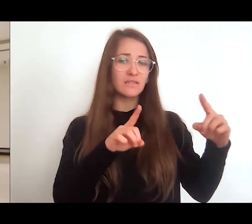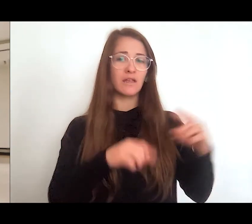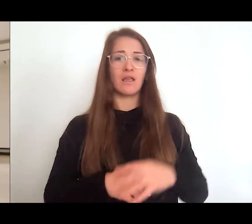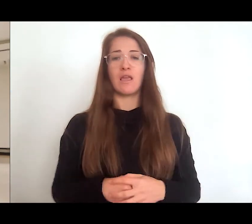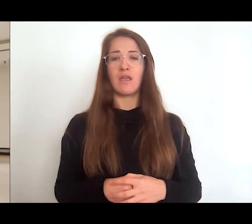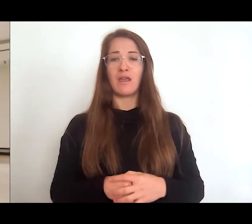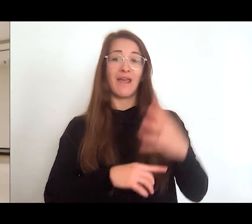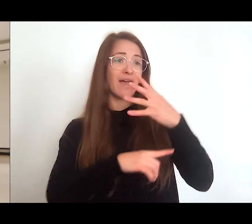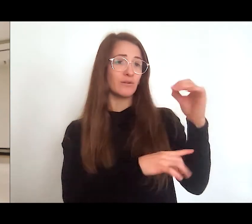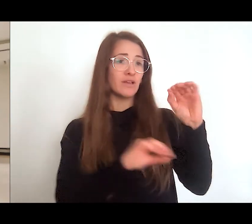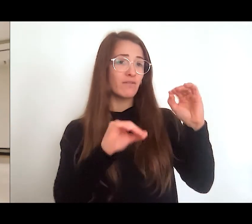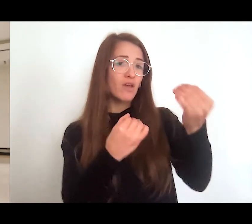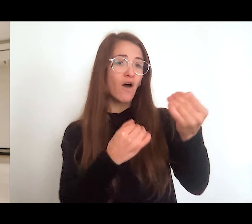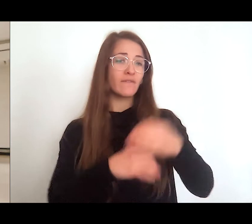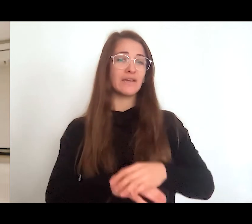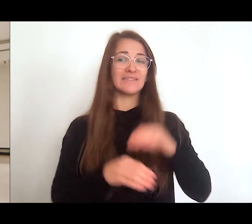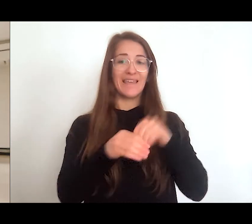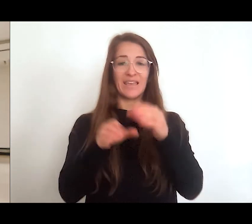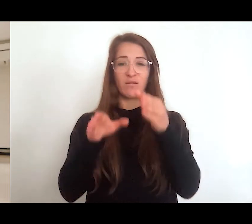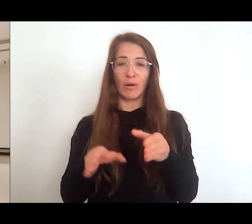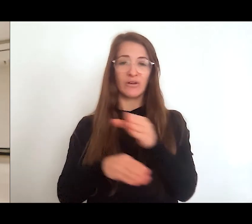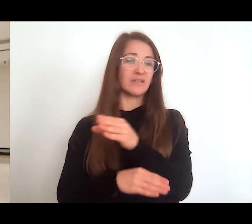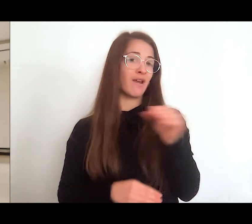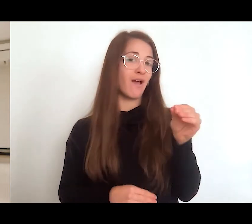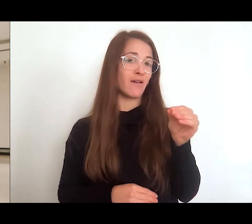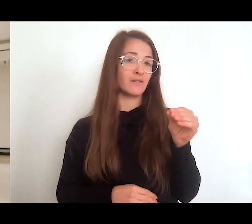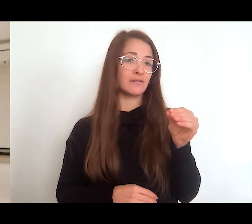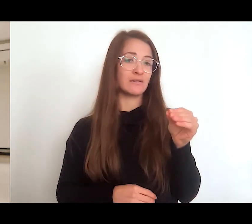PRE2020 WE WERE GOING OUT TO EVENTS, OUTSIDE OF THE OFFICE,